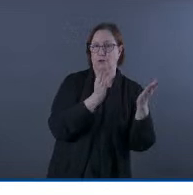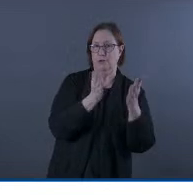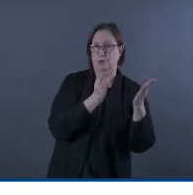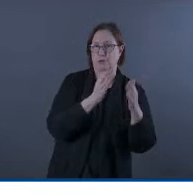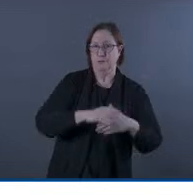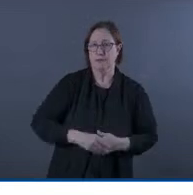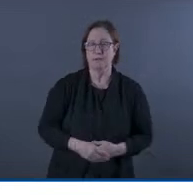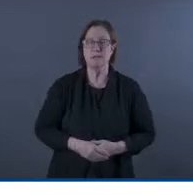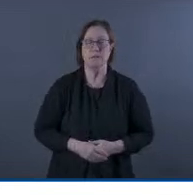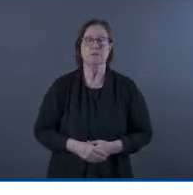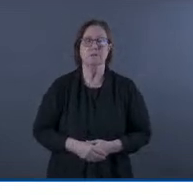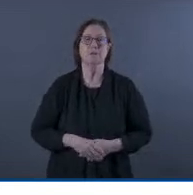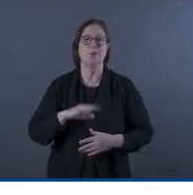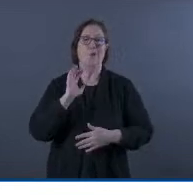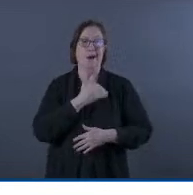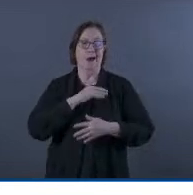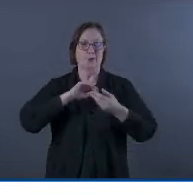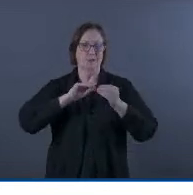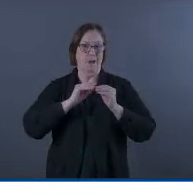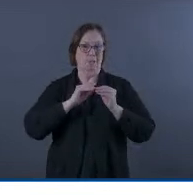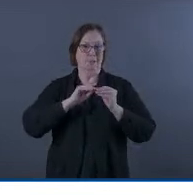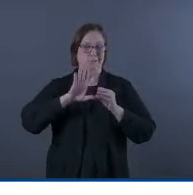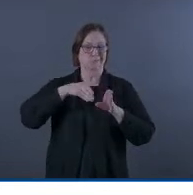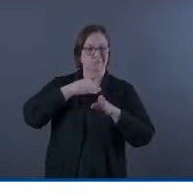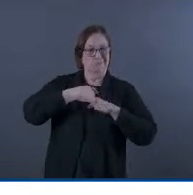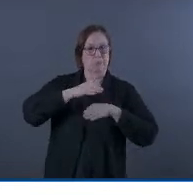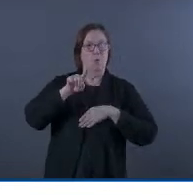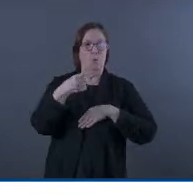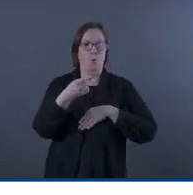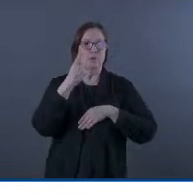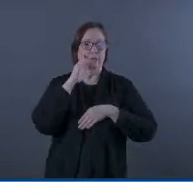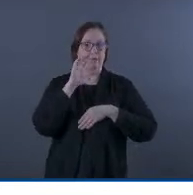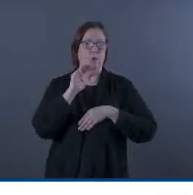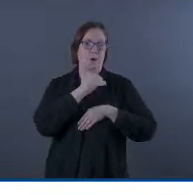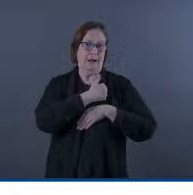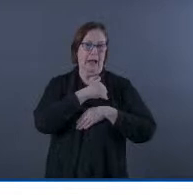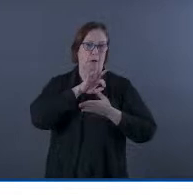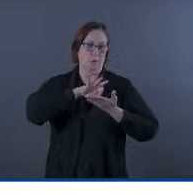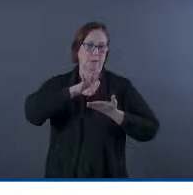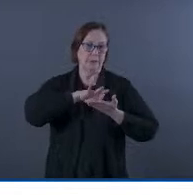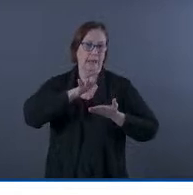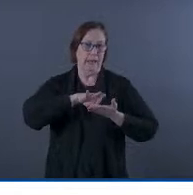some of our high-risk individuals and populations vaccinated as well.